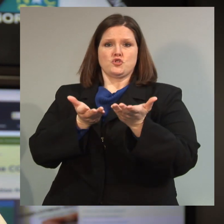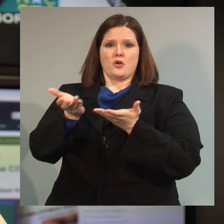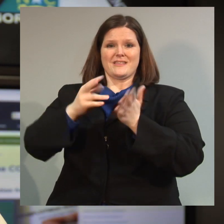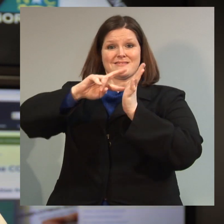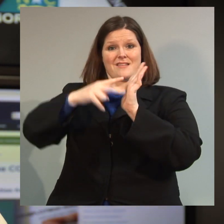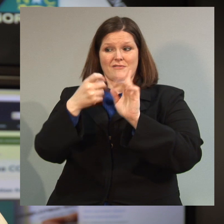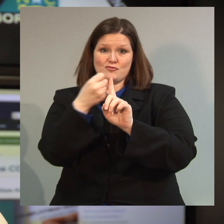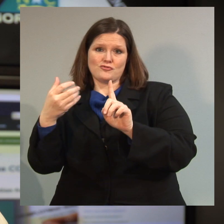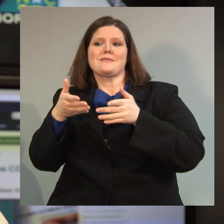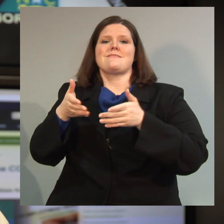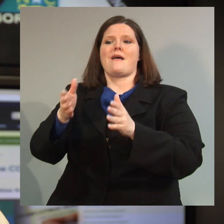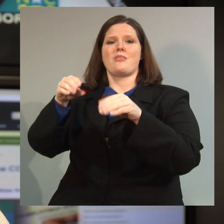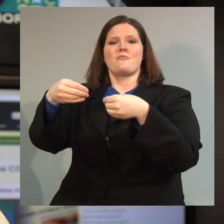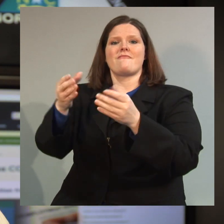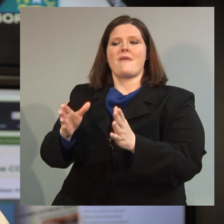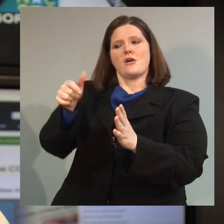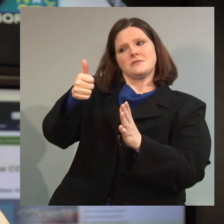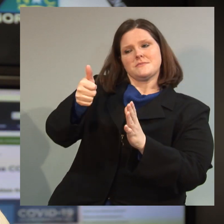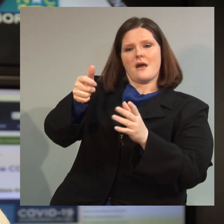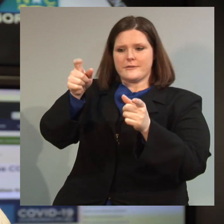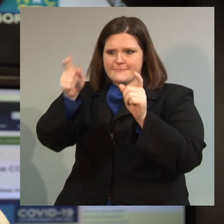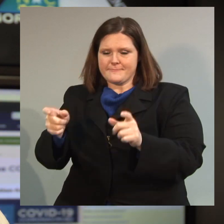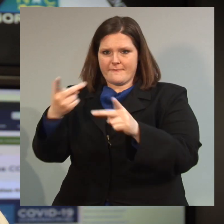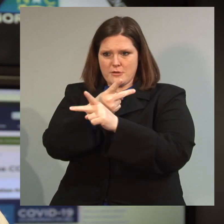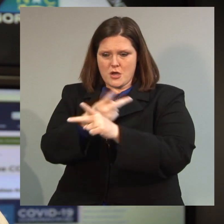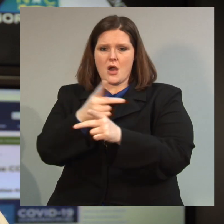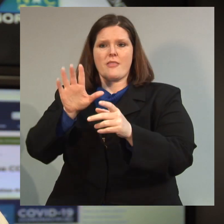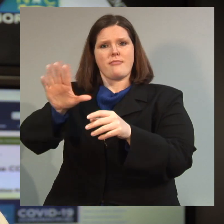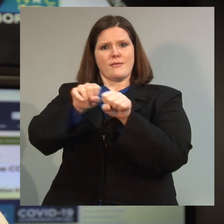and policies to give providers appropriate flexibility to ensure care continues.